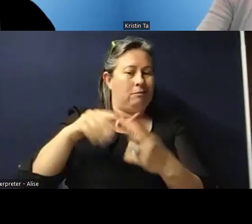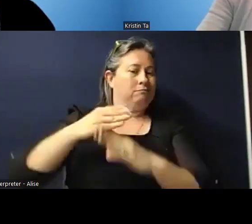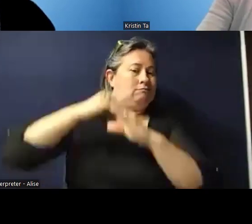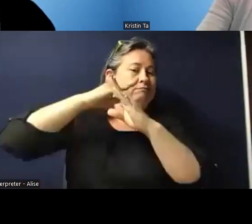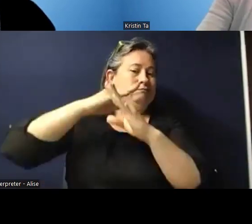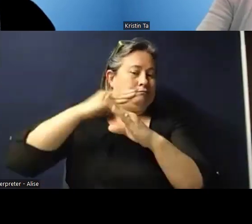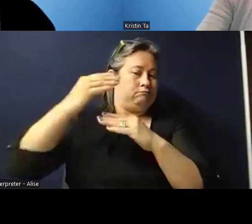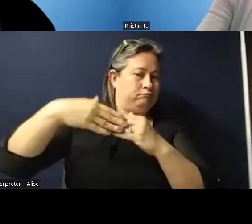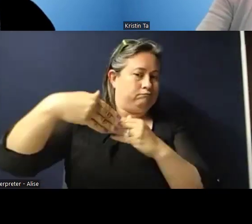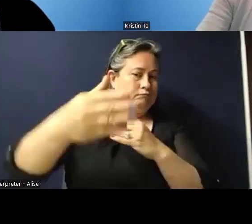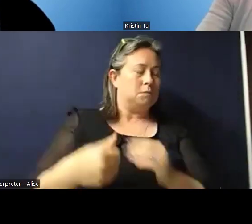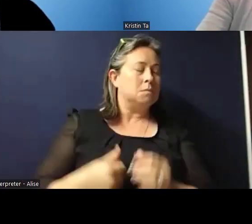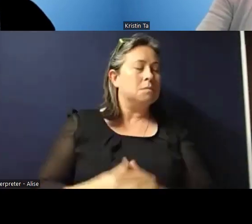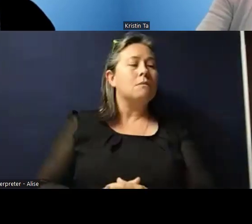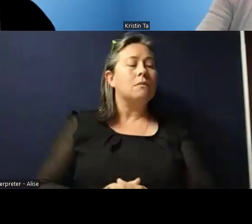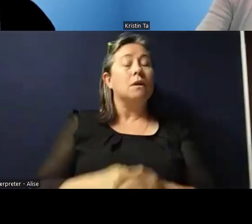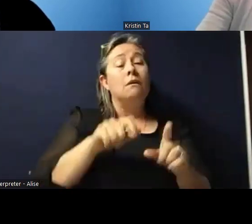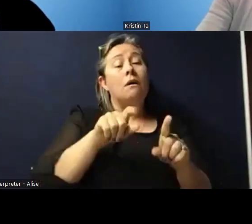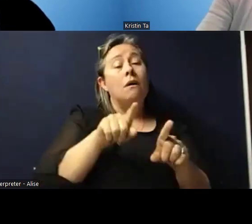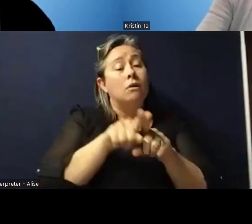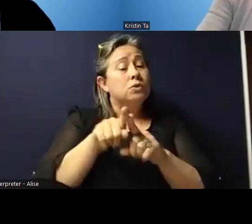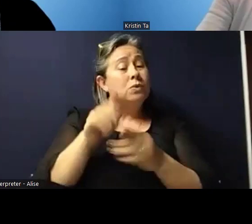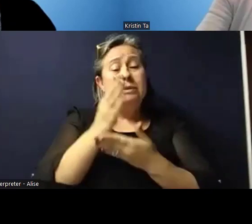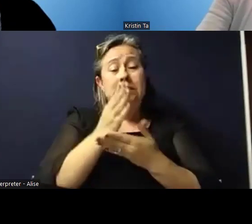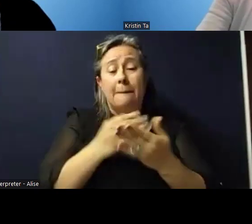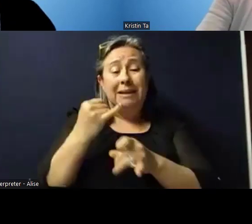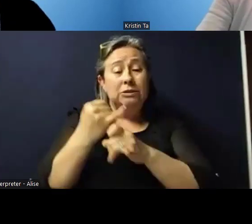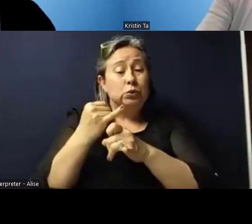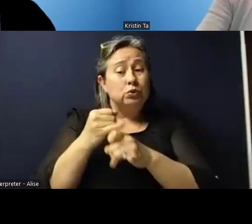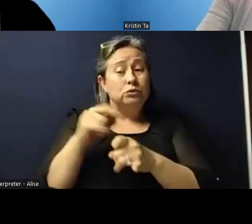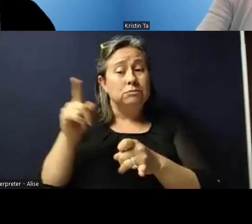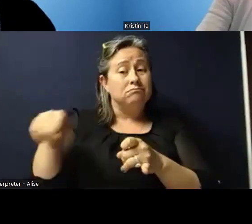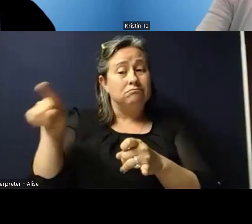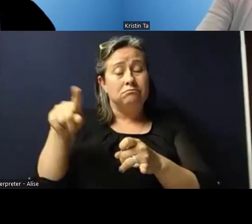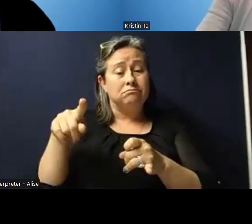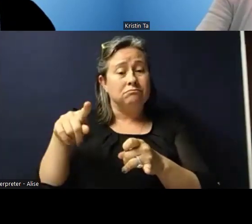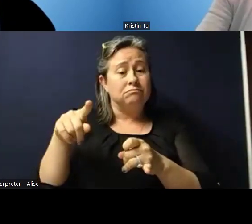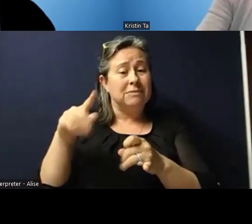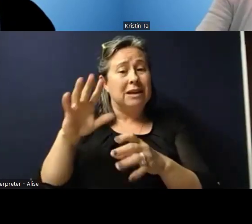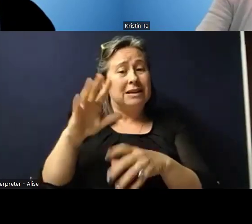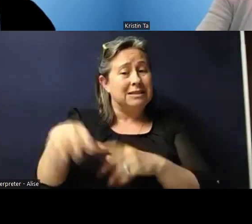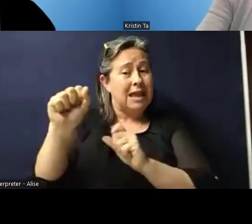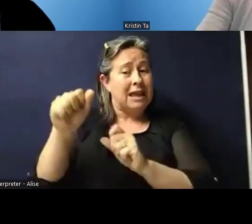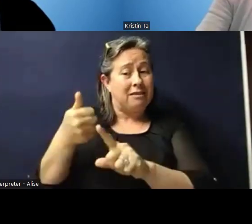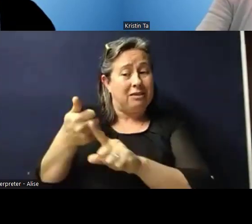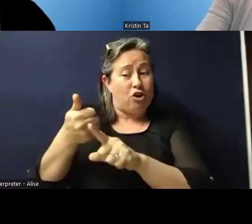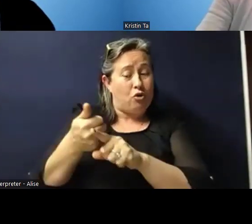The other thing is that there are some institutions that take their own action and might determine